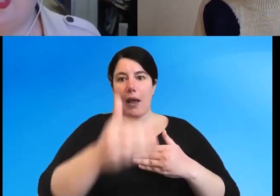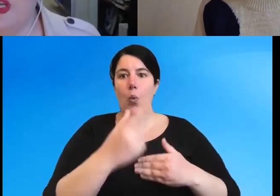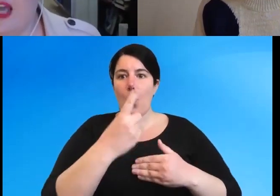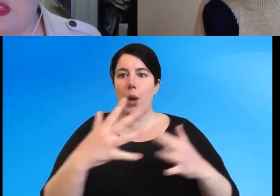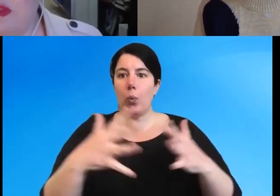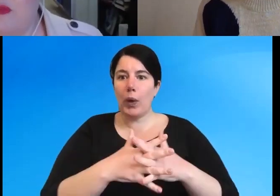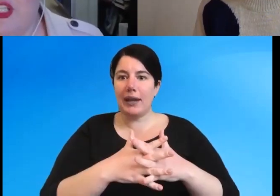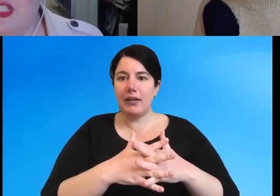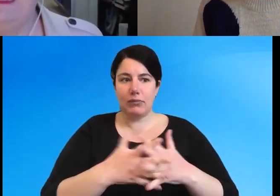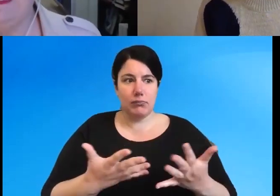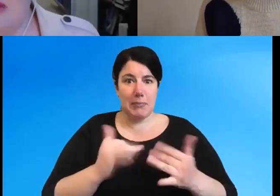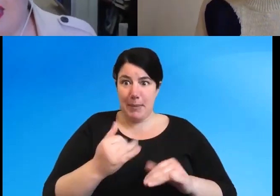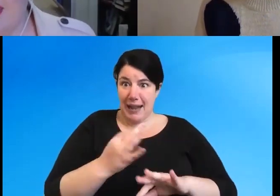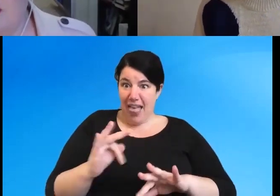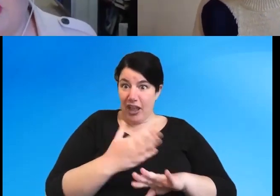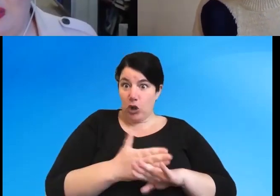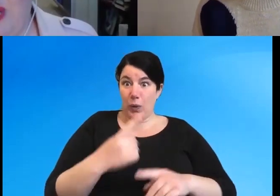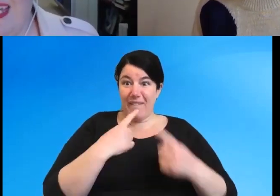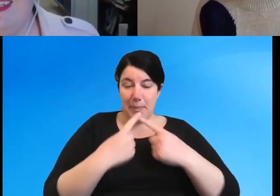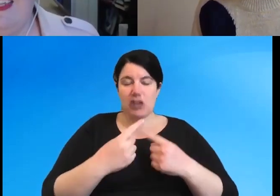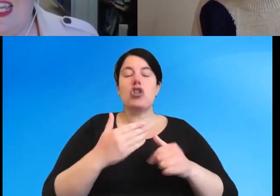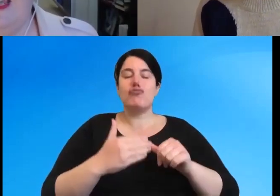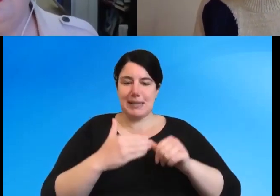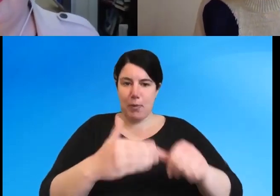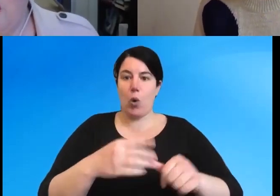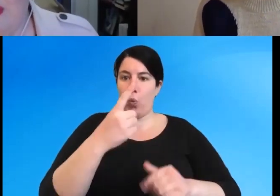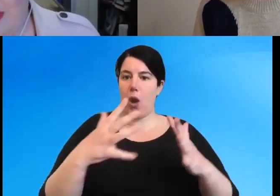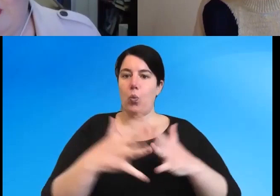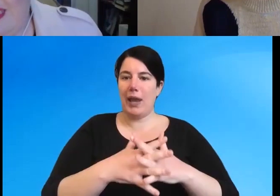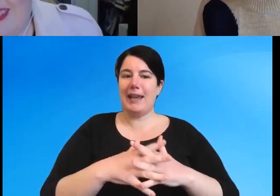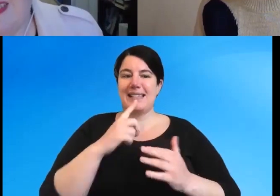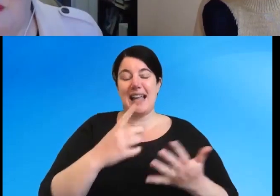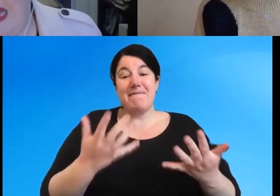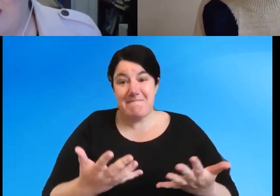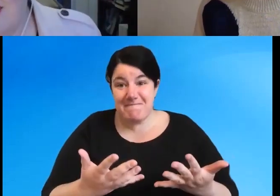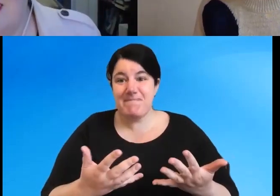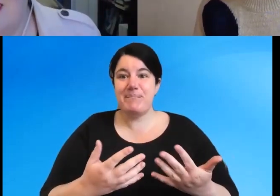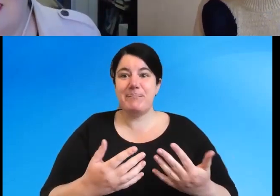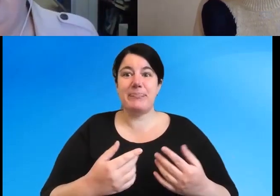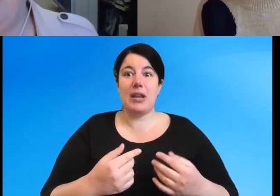don't have new information, get back to them within a week, and say, say something else.